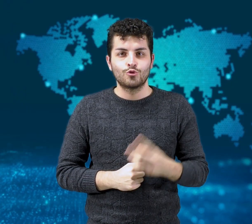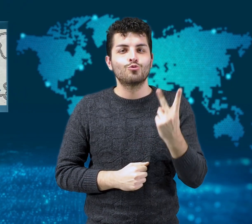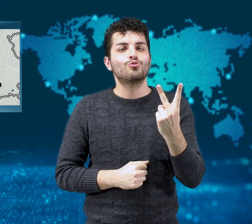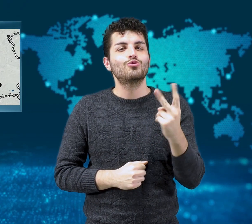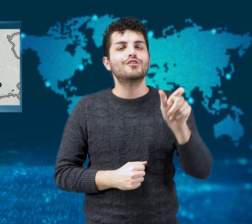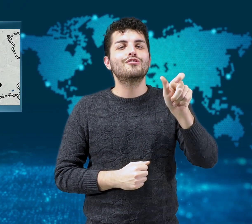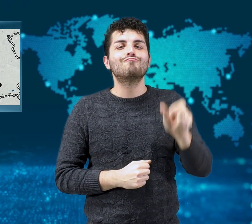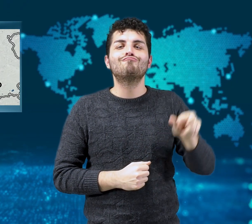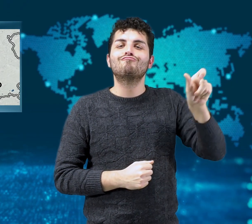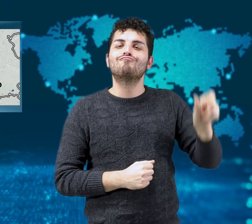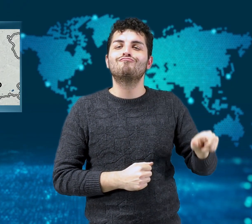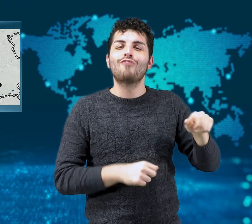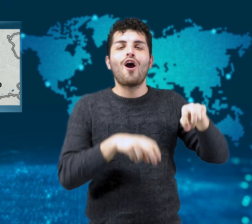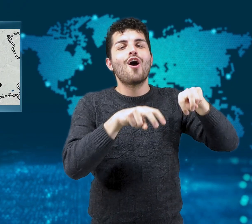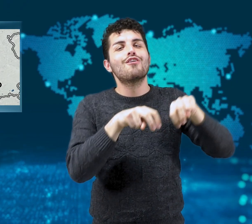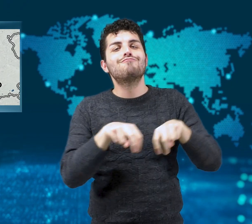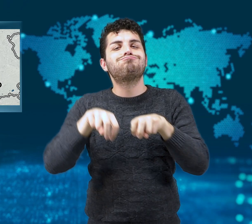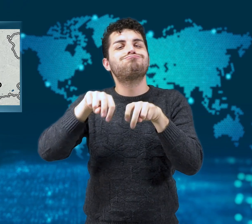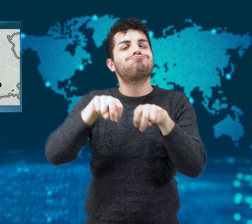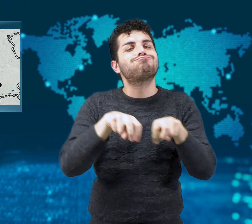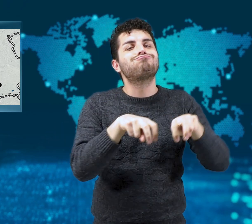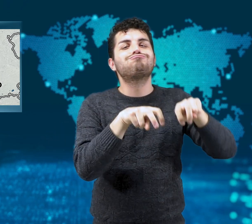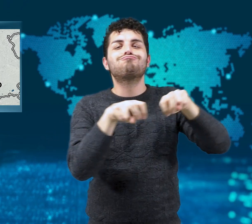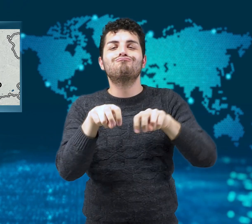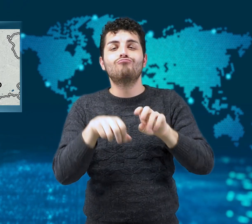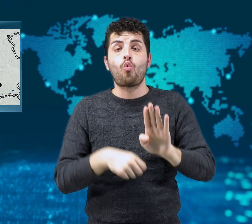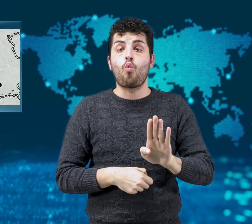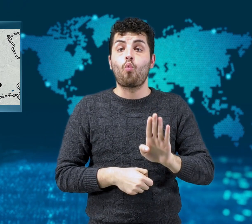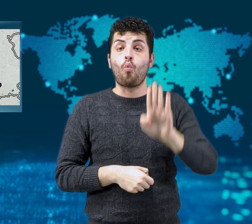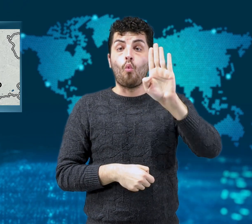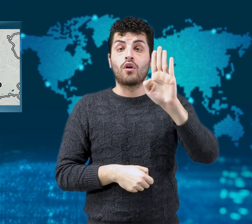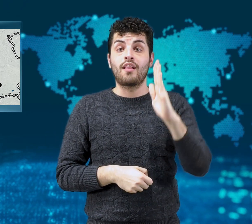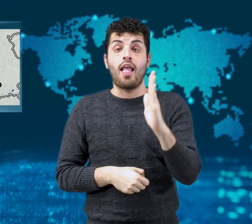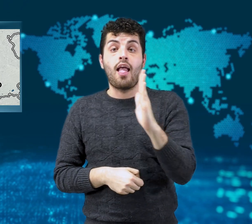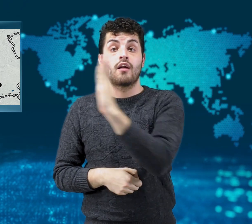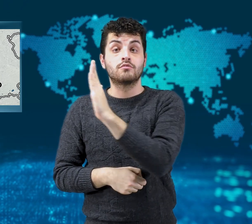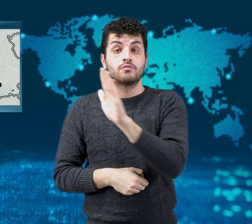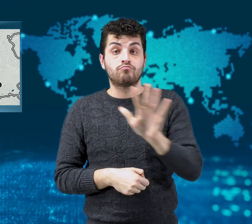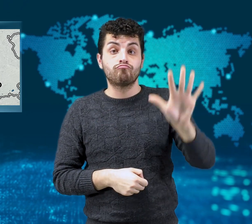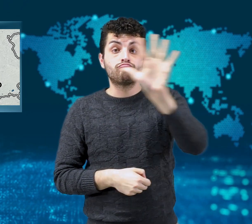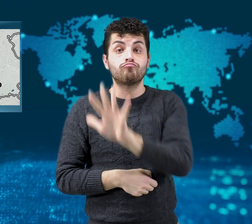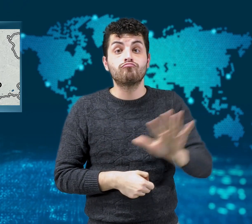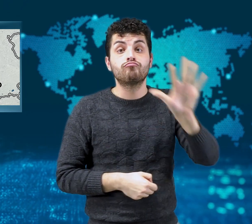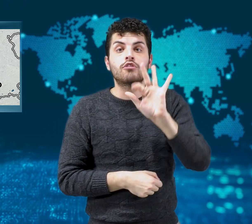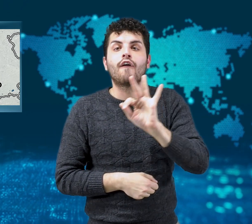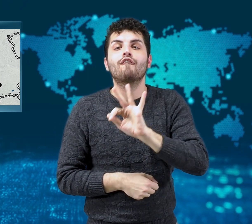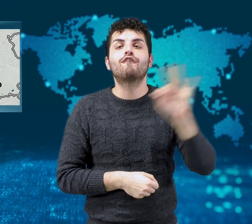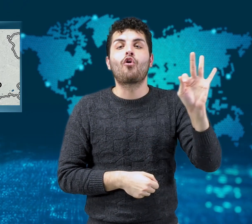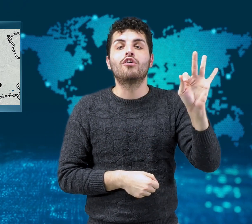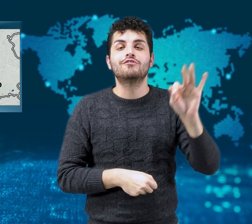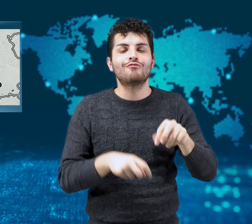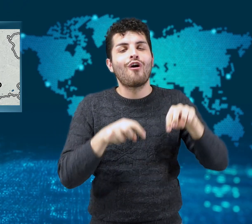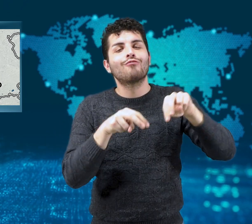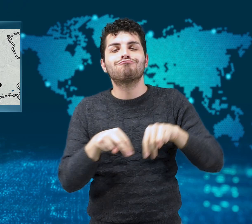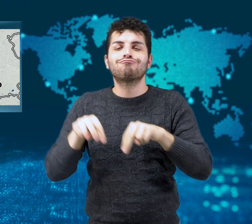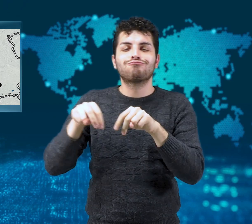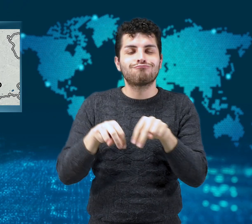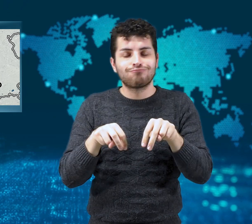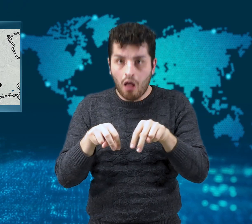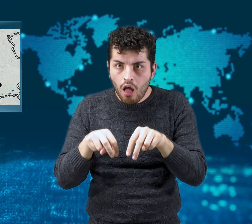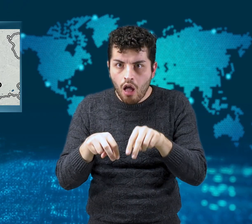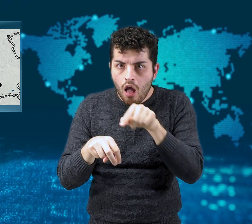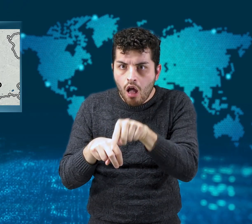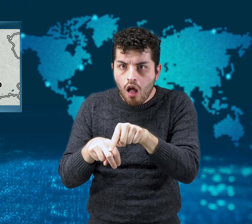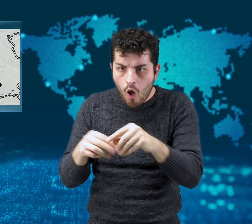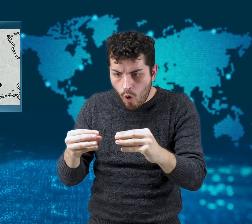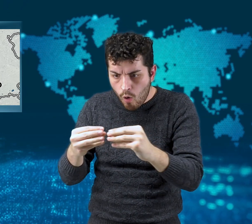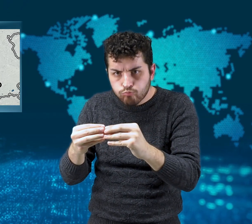[Nicola]: A couple hiking in northeastern France discovered a